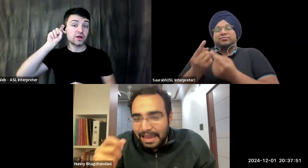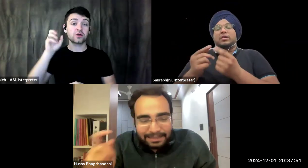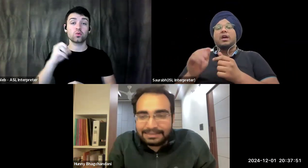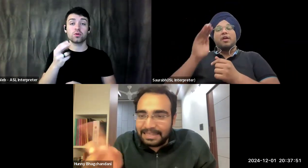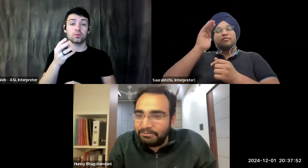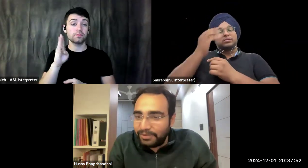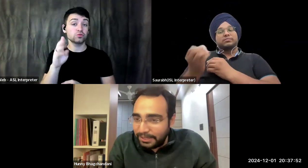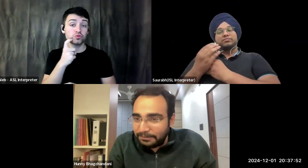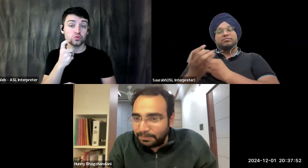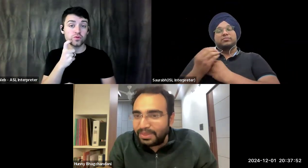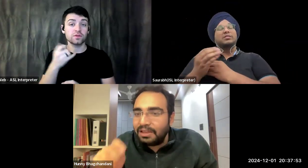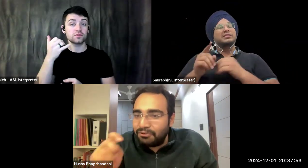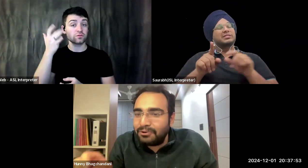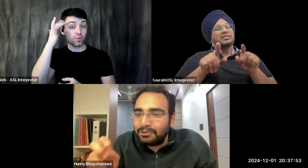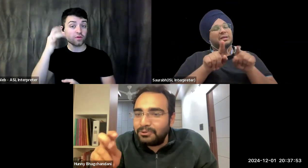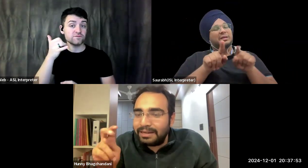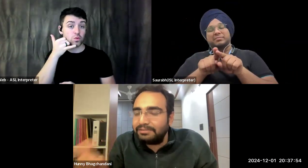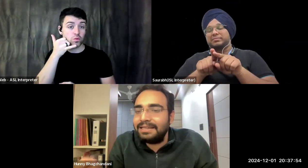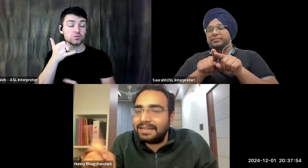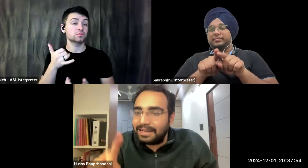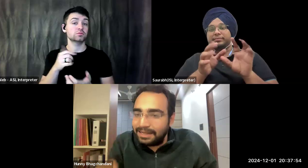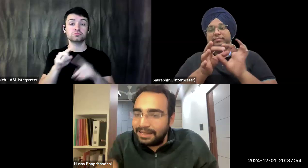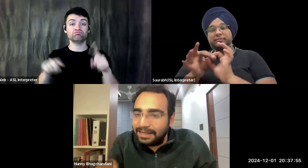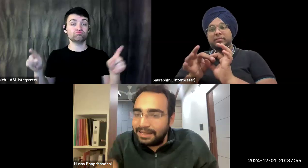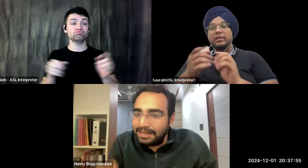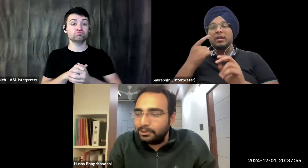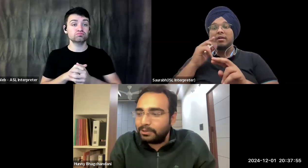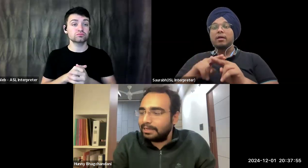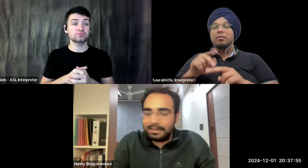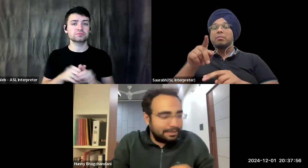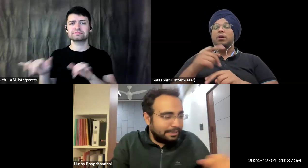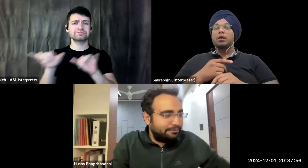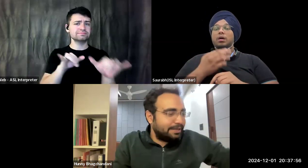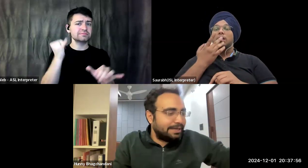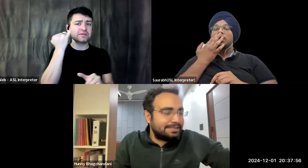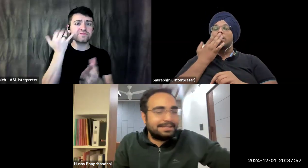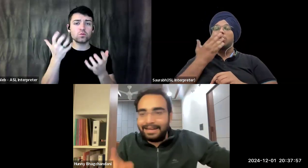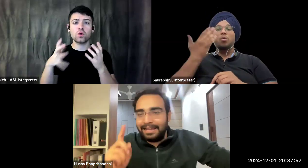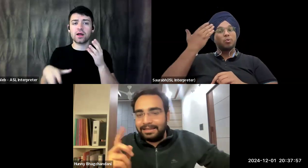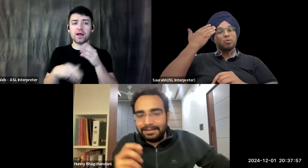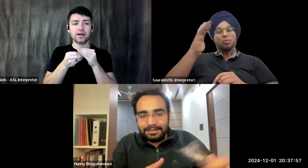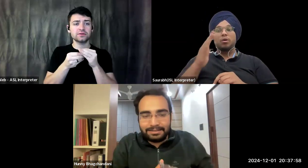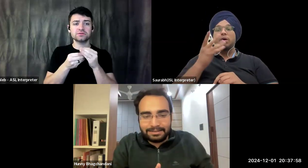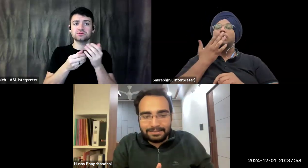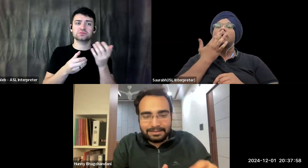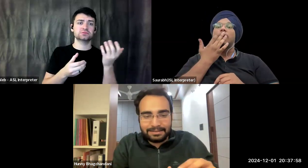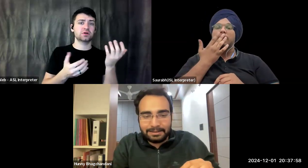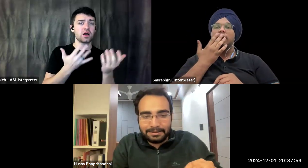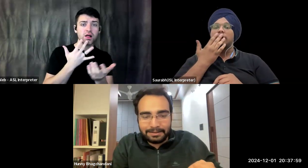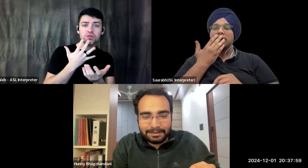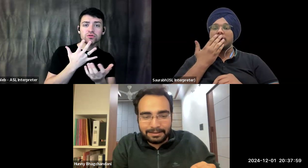In the same way, if you want to identify the colors, you can wear as a ring.